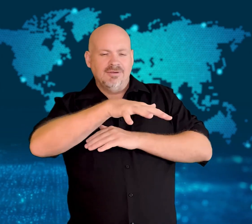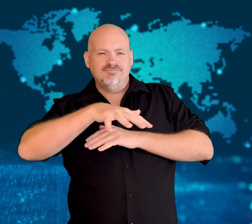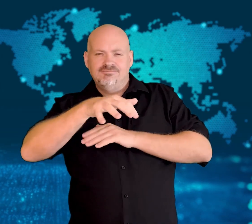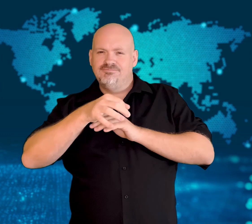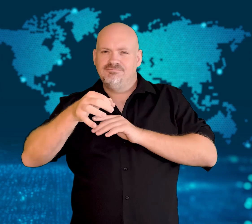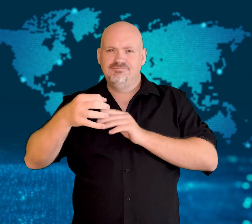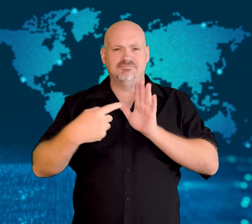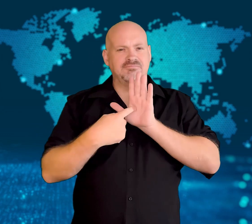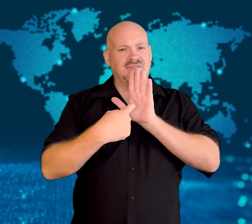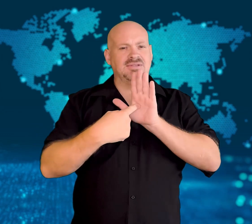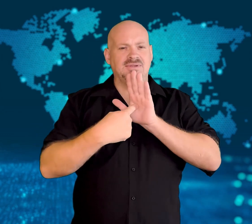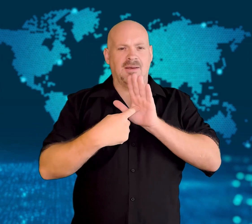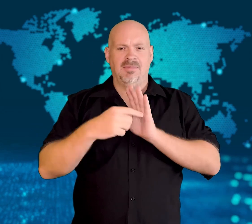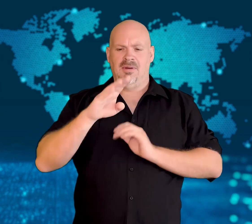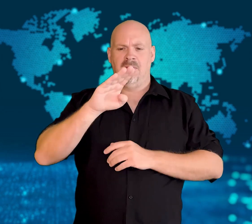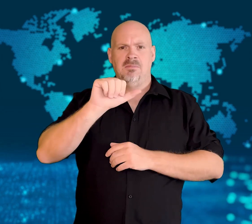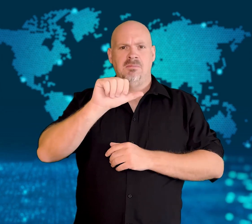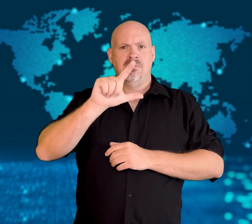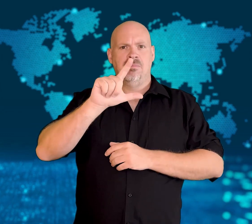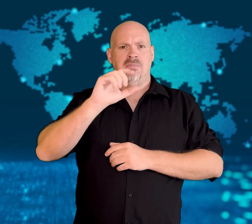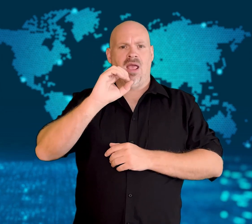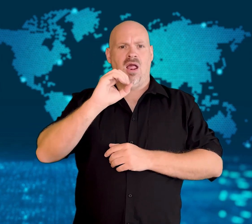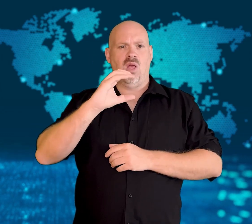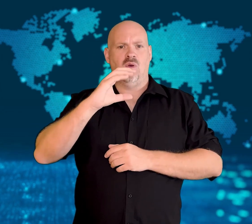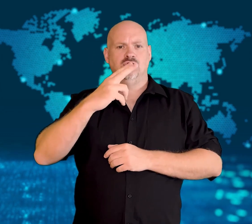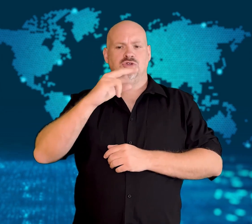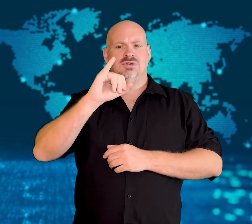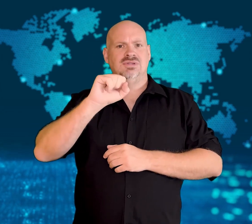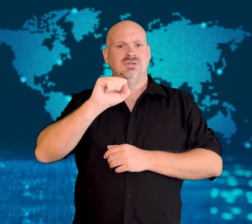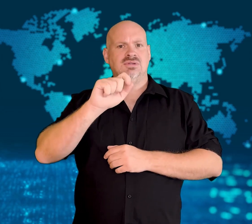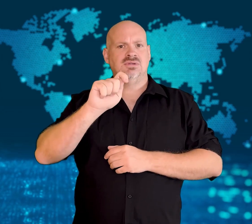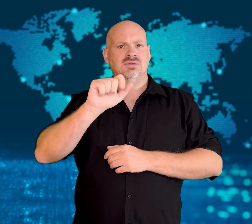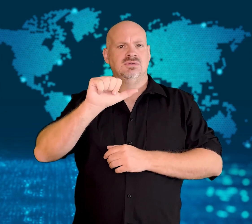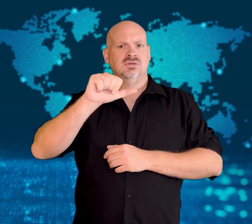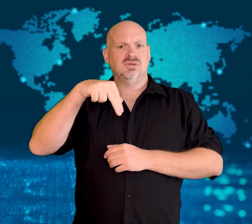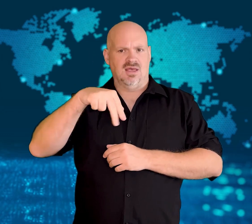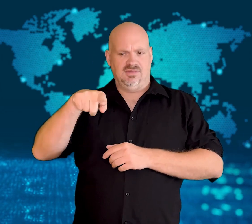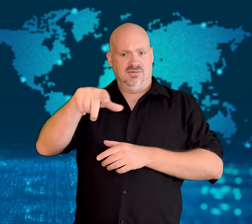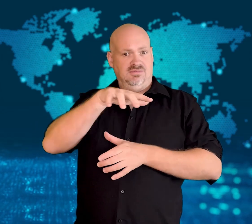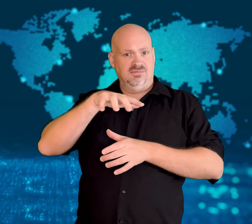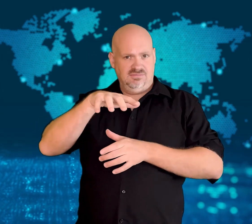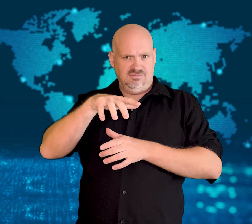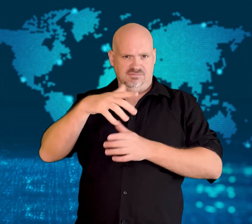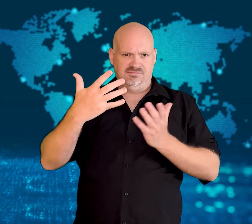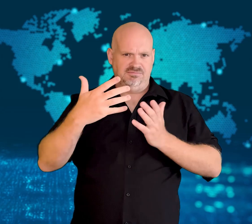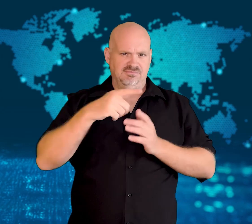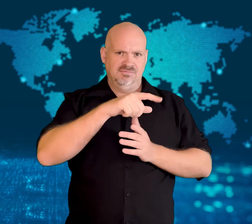Remote and impoverished regions such as Balochistan, which is at the border